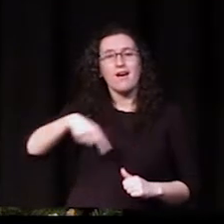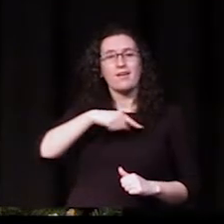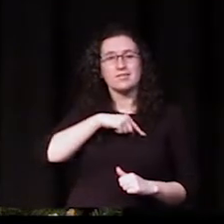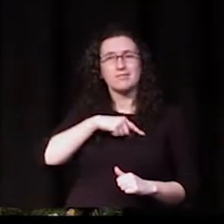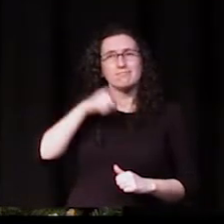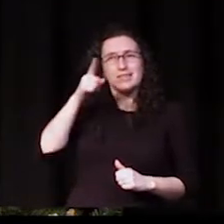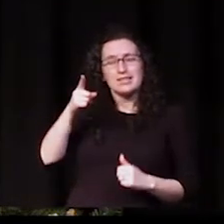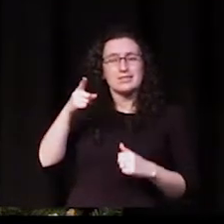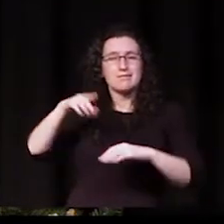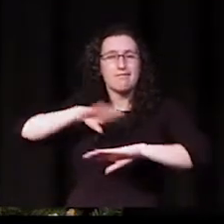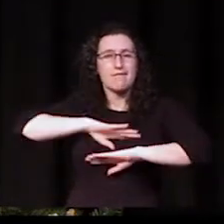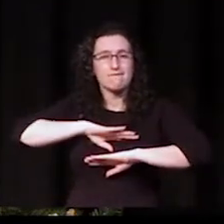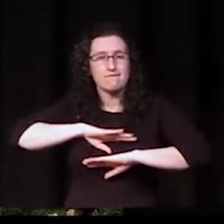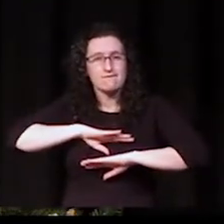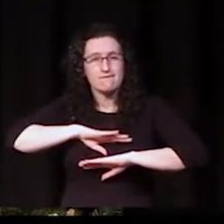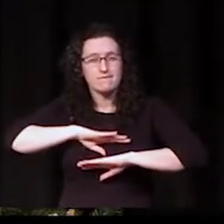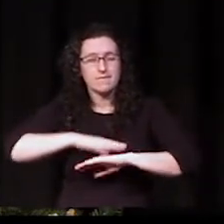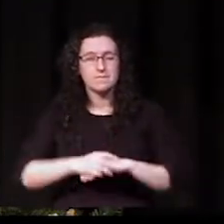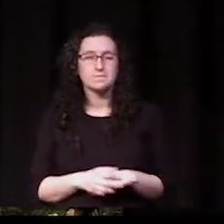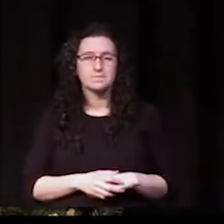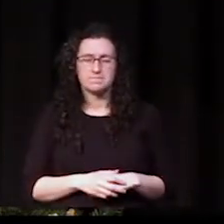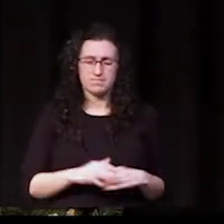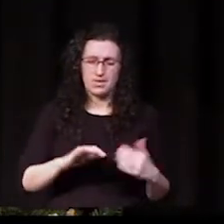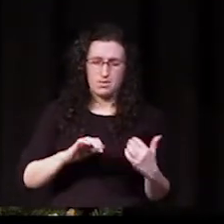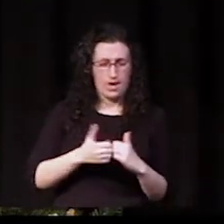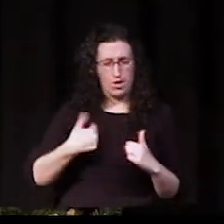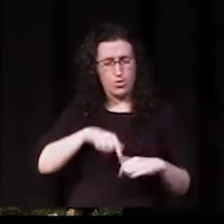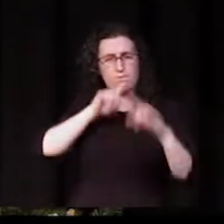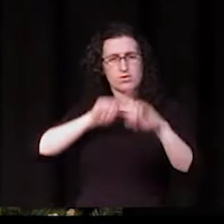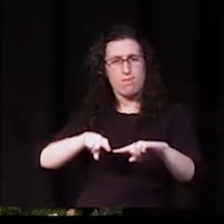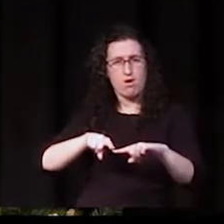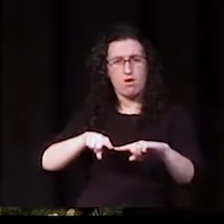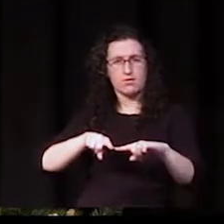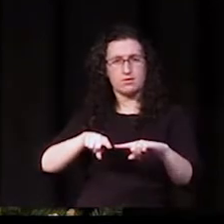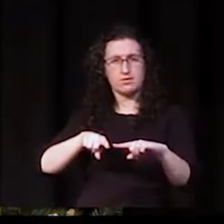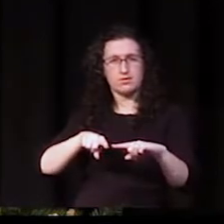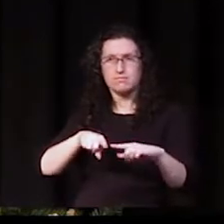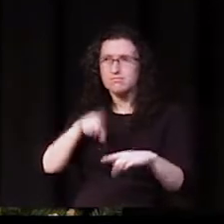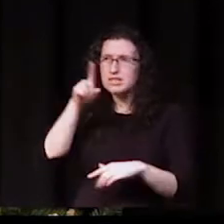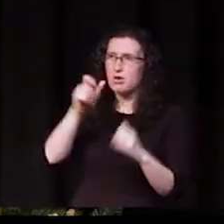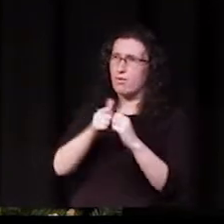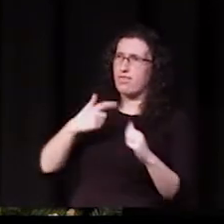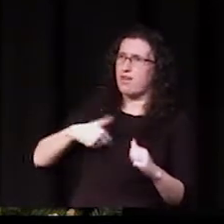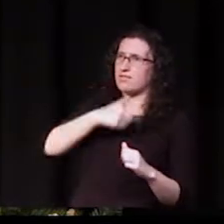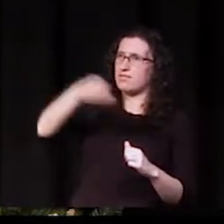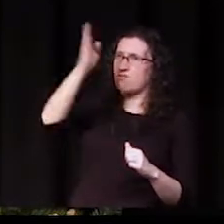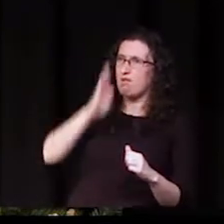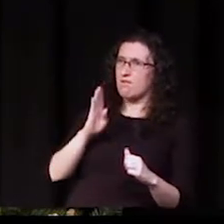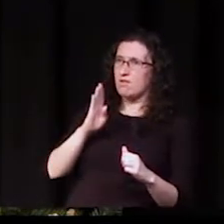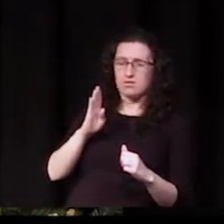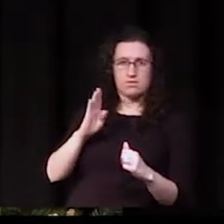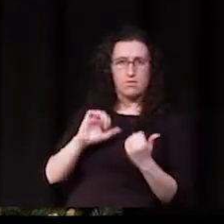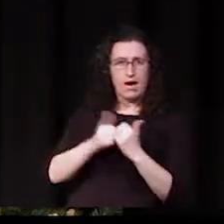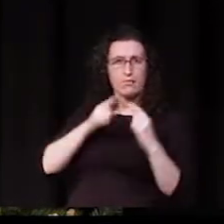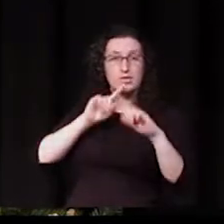So what do we do in response to this "with us God?" How do we respond to this "with us God?" One way you might respond, friends,